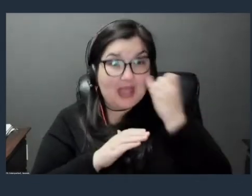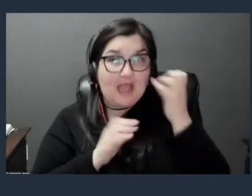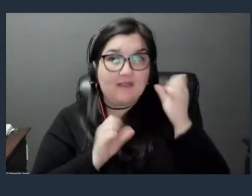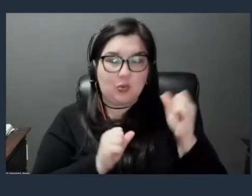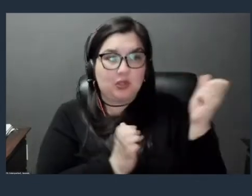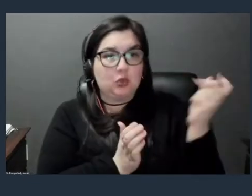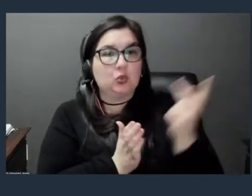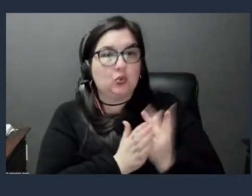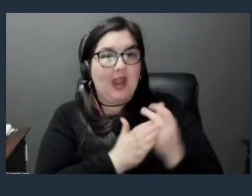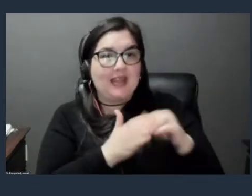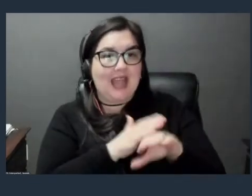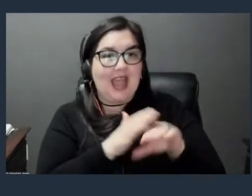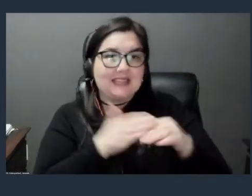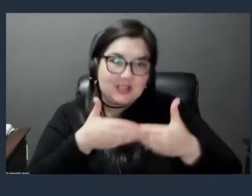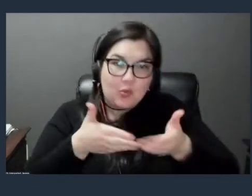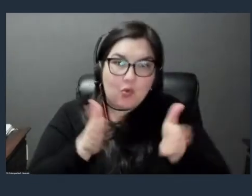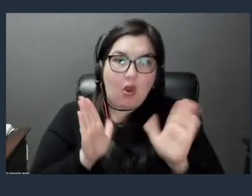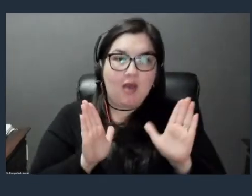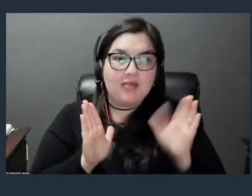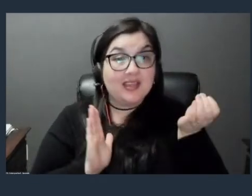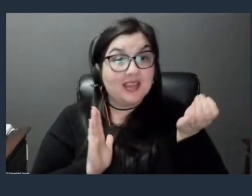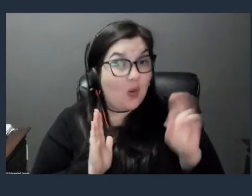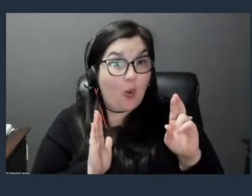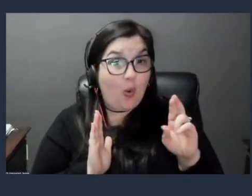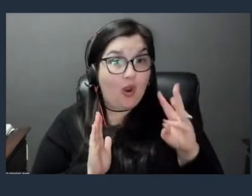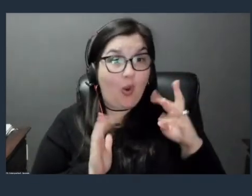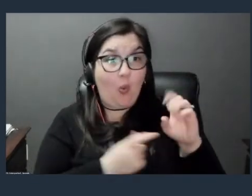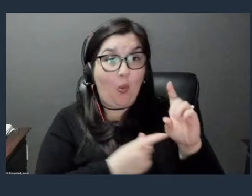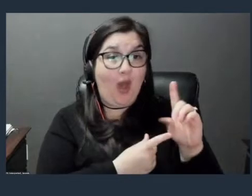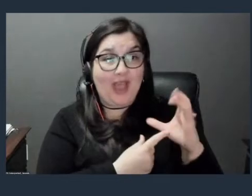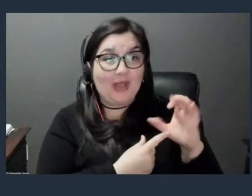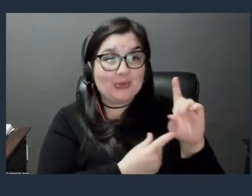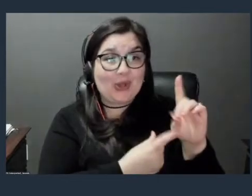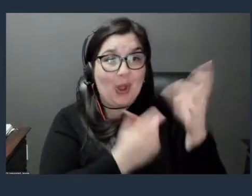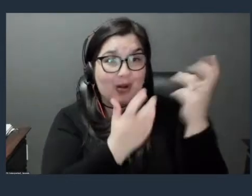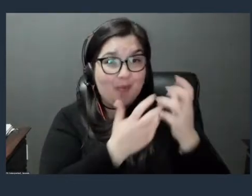or you can actually do wild card matching, which does lend itself to this folder type thing,